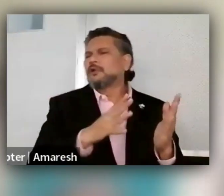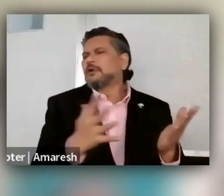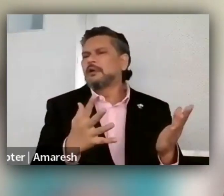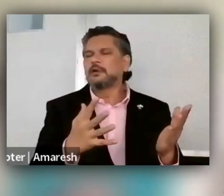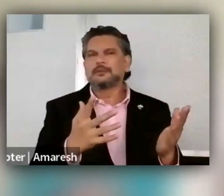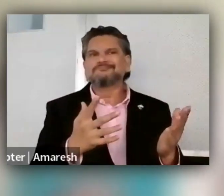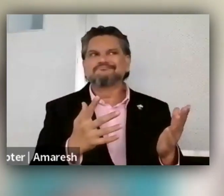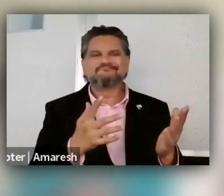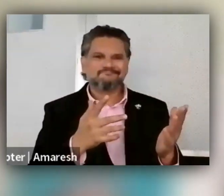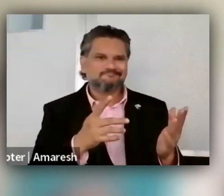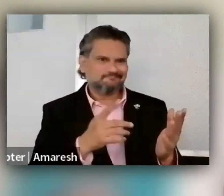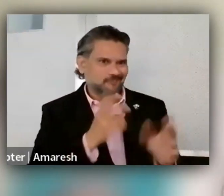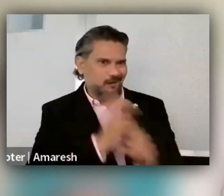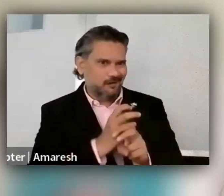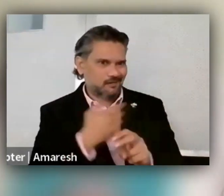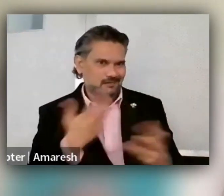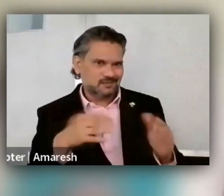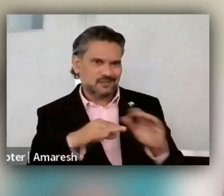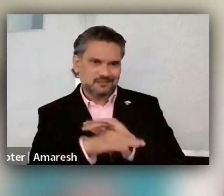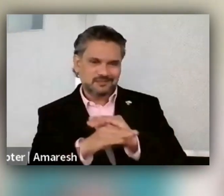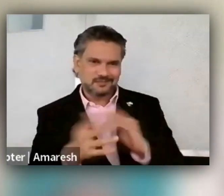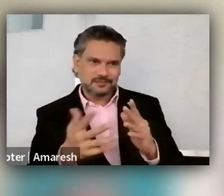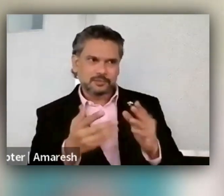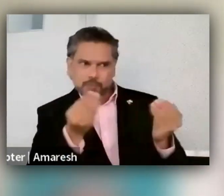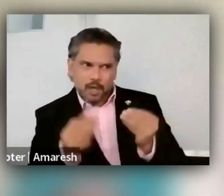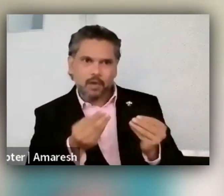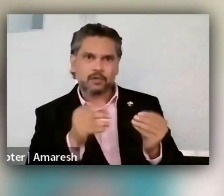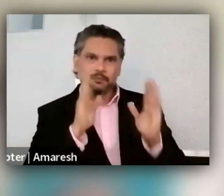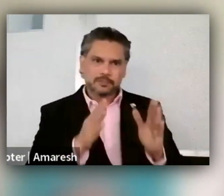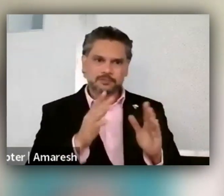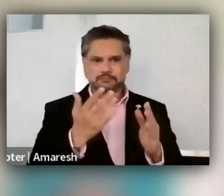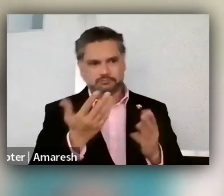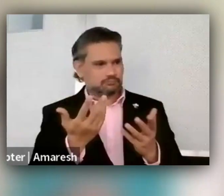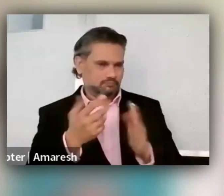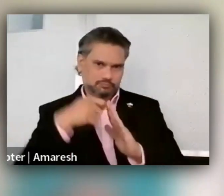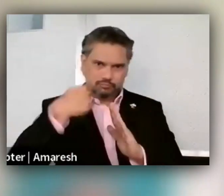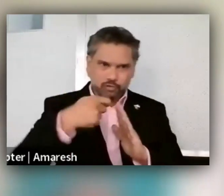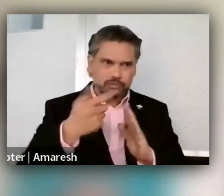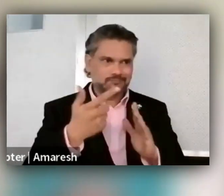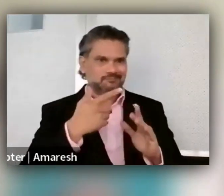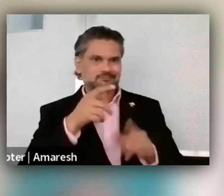And I think we need to have some kind, like you said, some kind of incentive program to get people